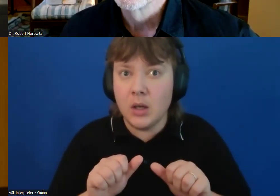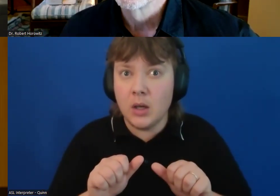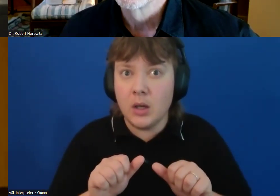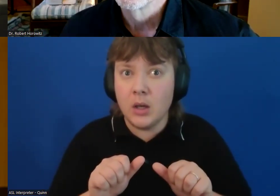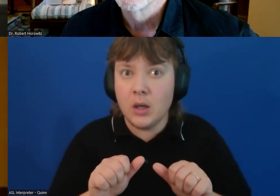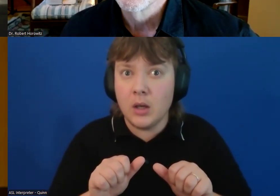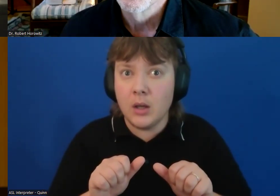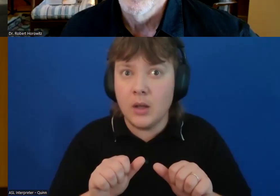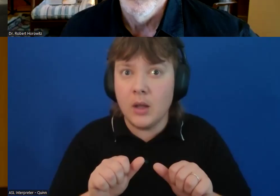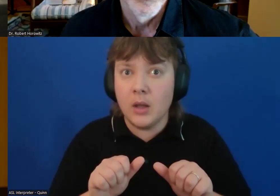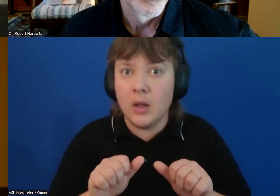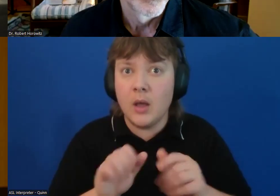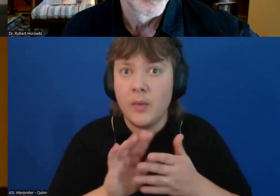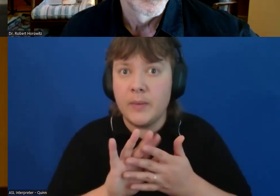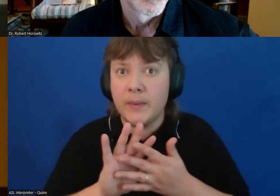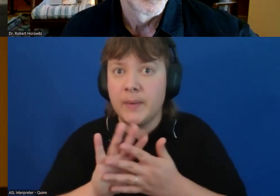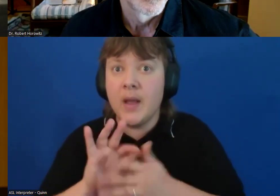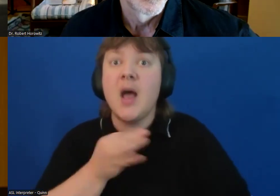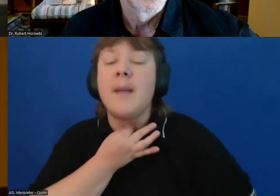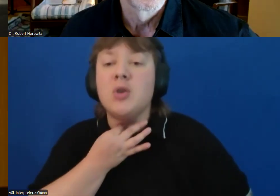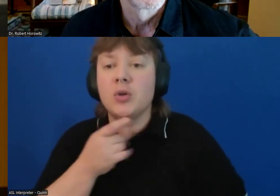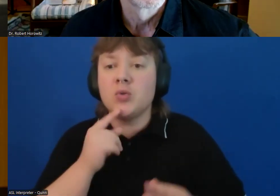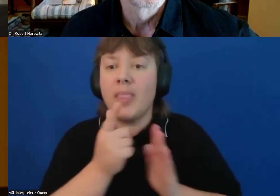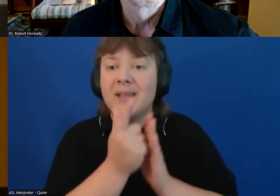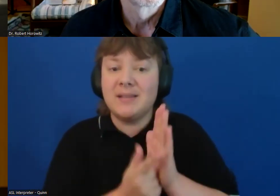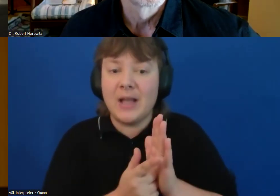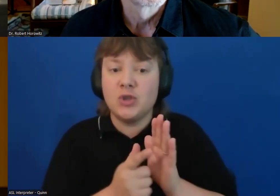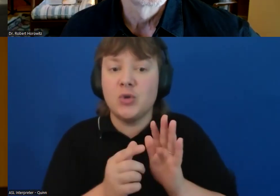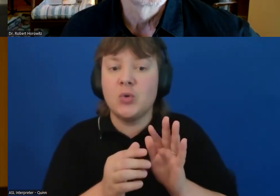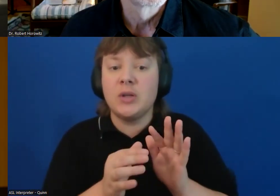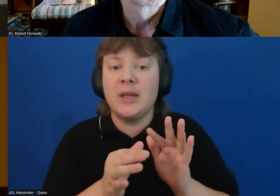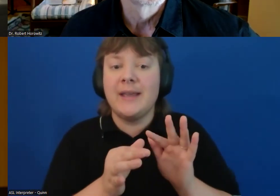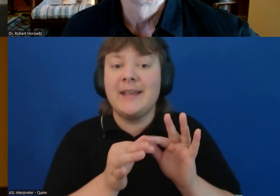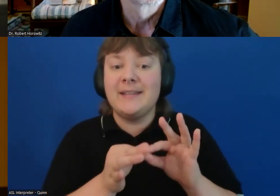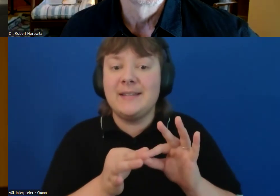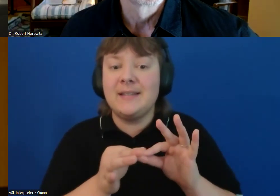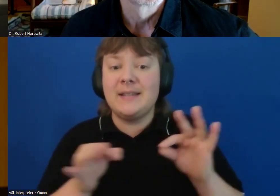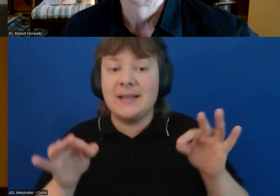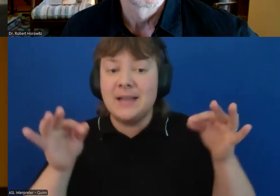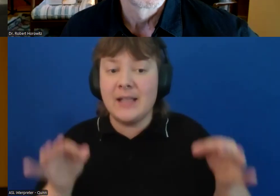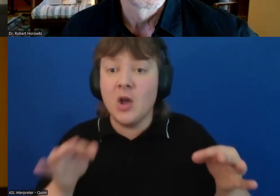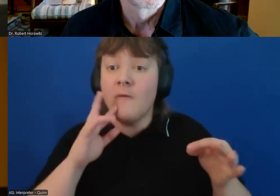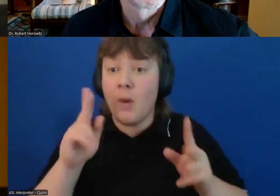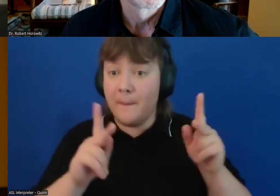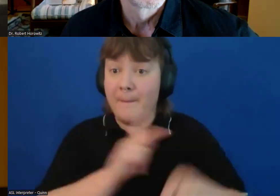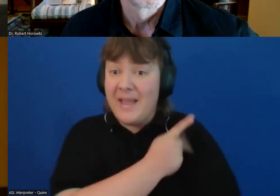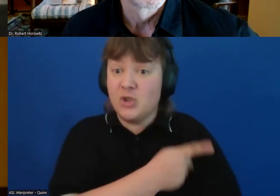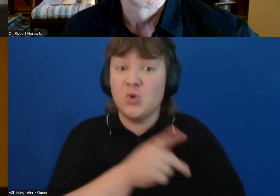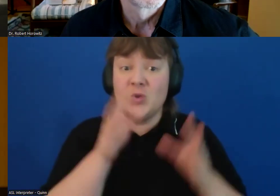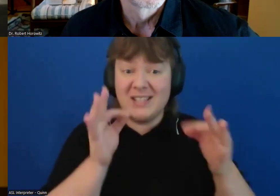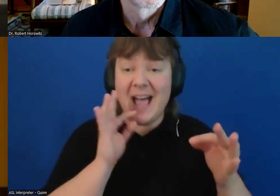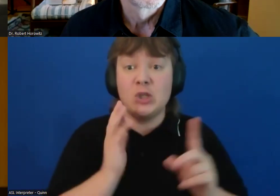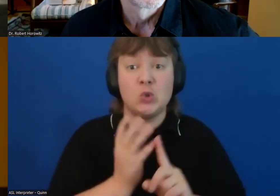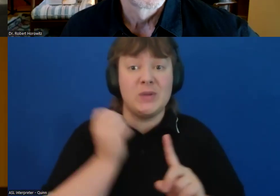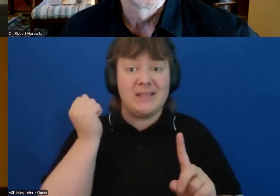I'm curious what the statute dictates for patients who decide to resend their decision and reapply.